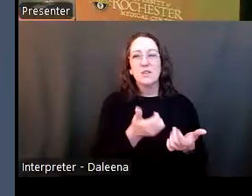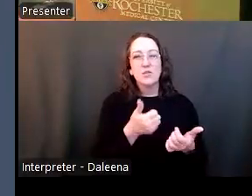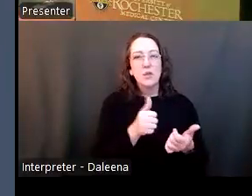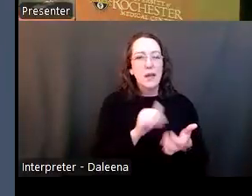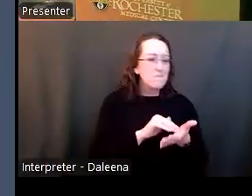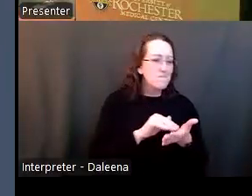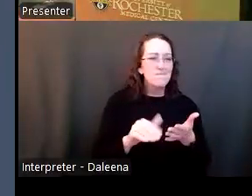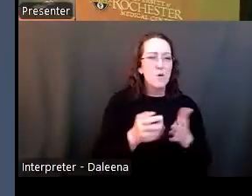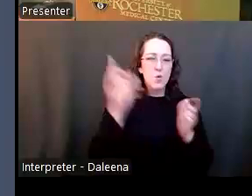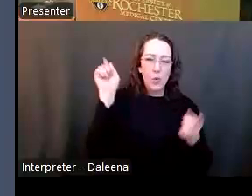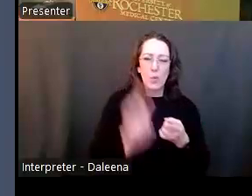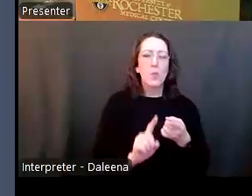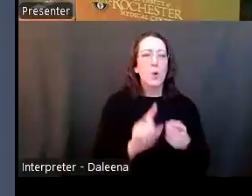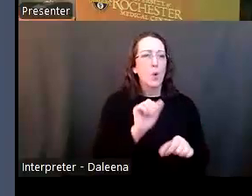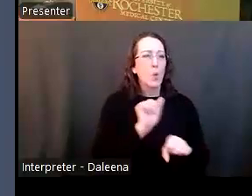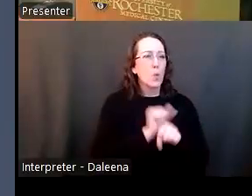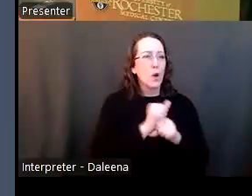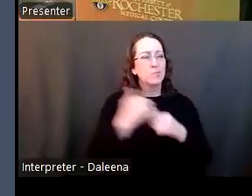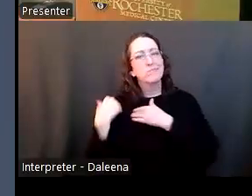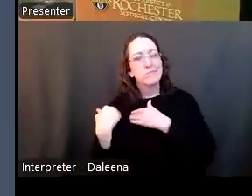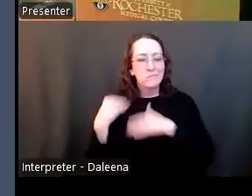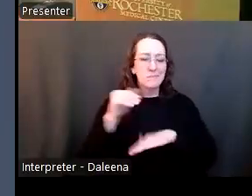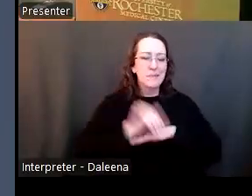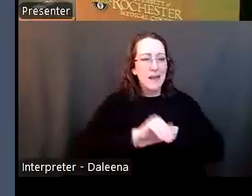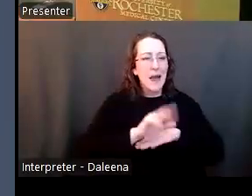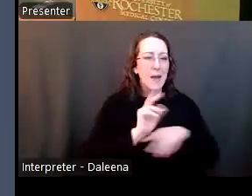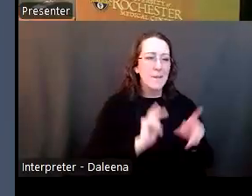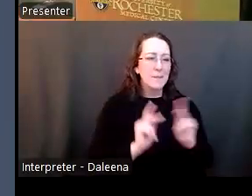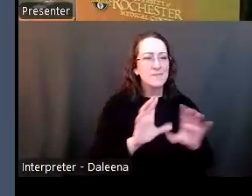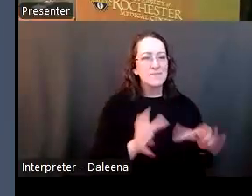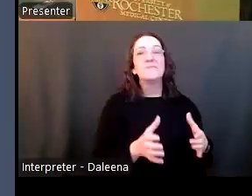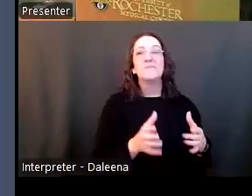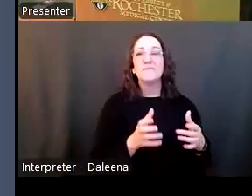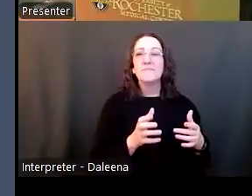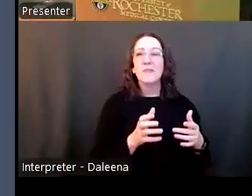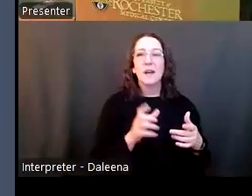the the workload for the nighttime peoples you know or at least decrease it then it's helpful